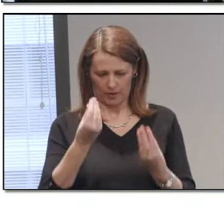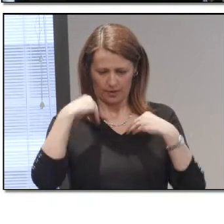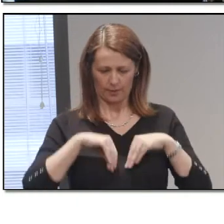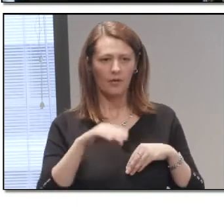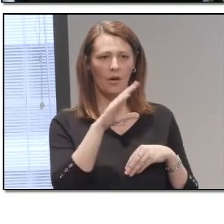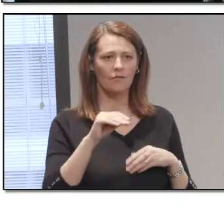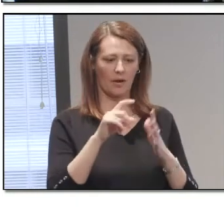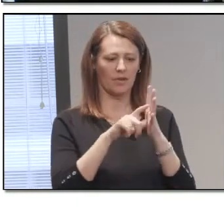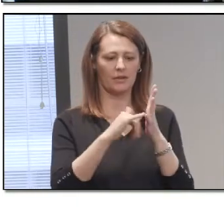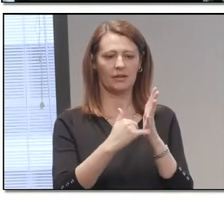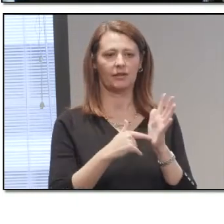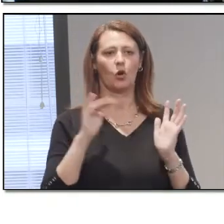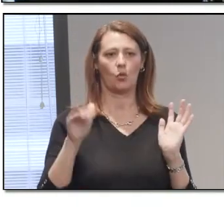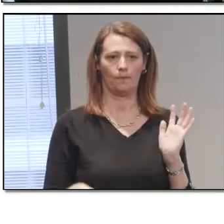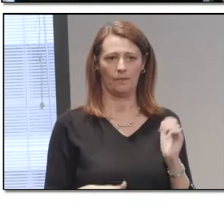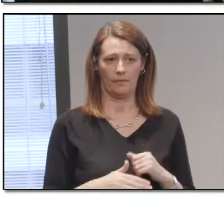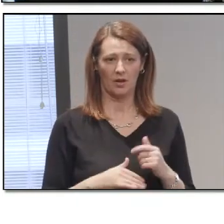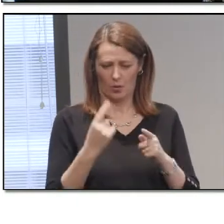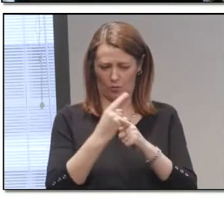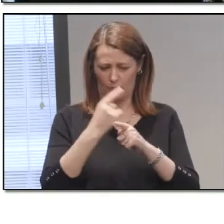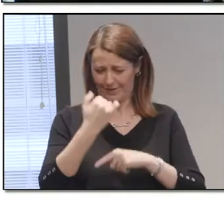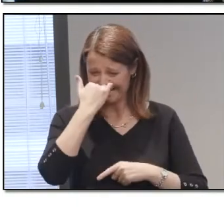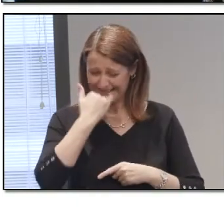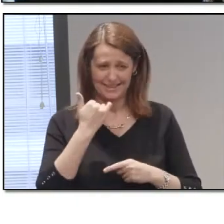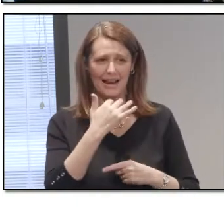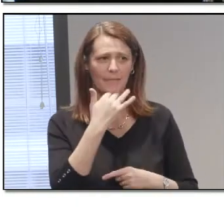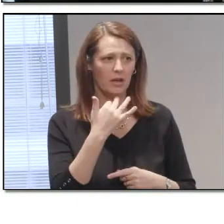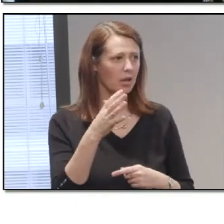in our home. Now again we're talking about very small amounts and I don't want everyone to be